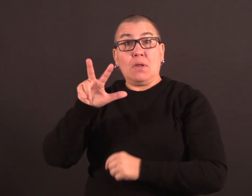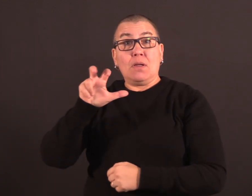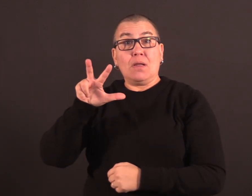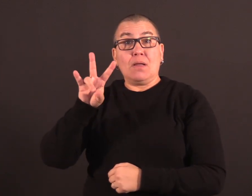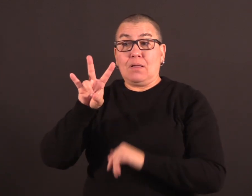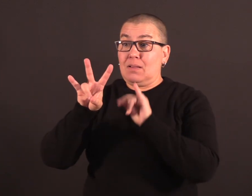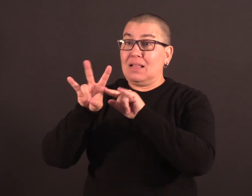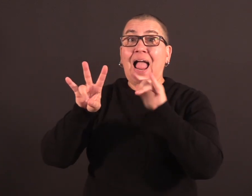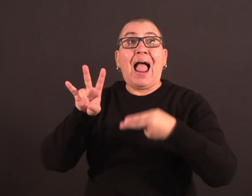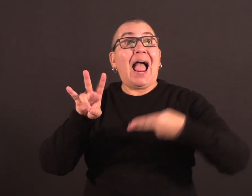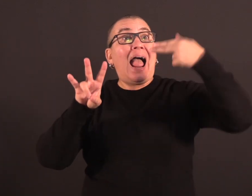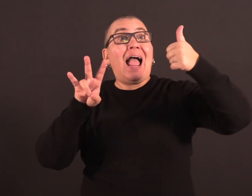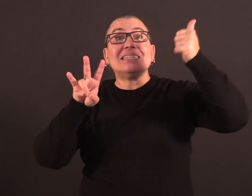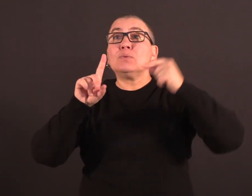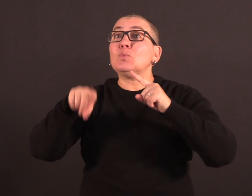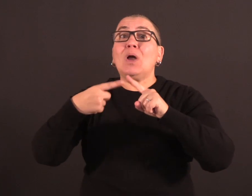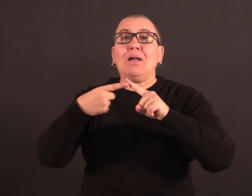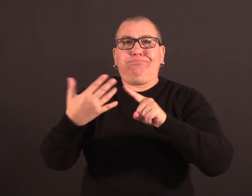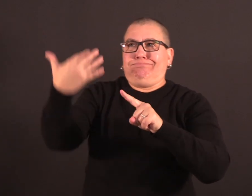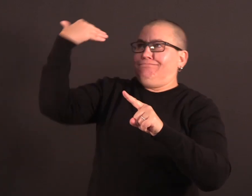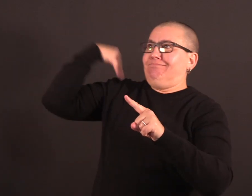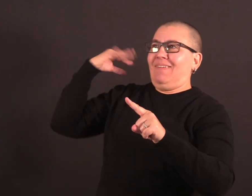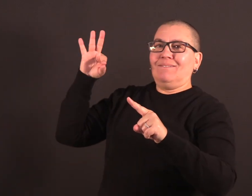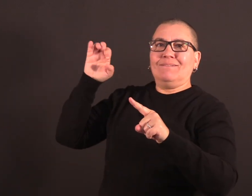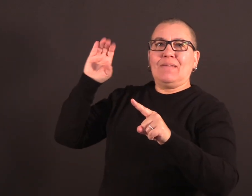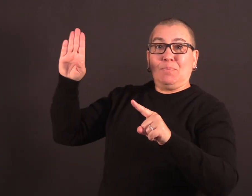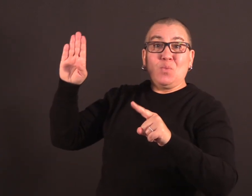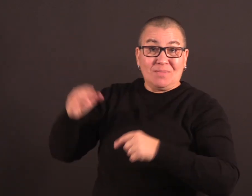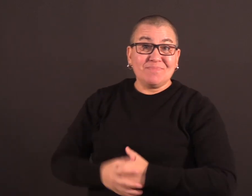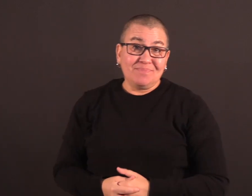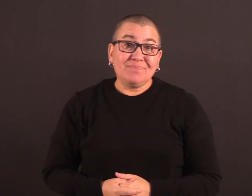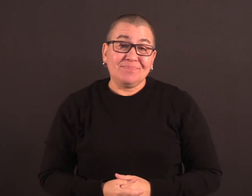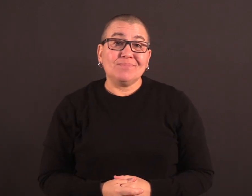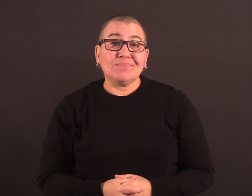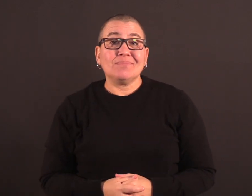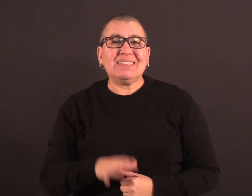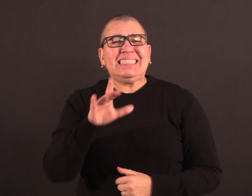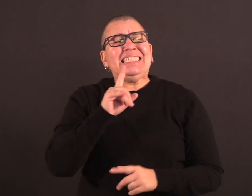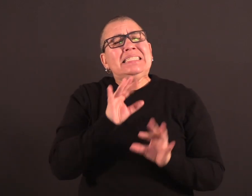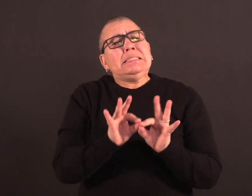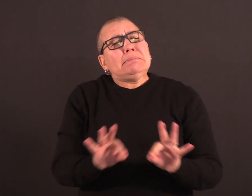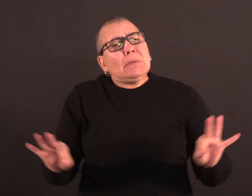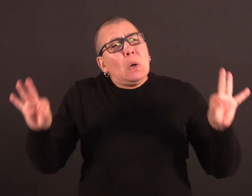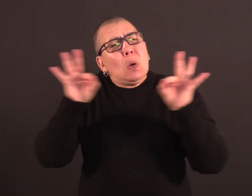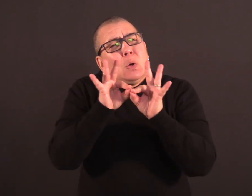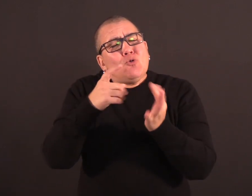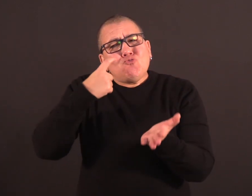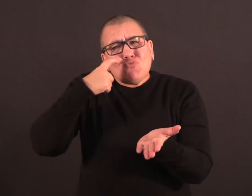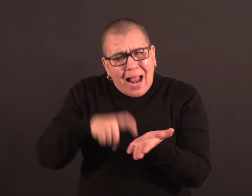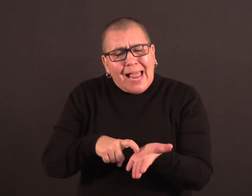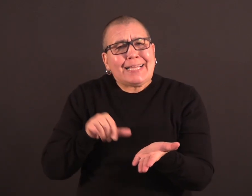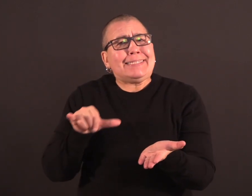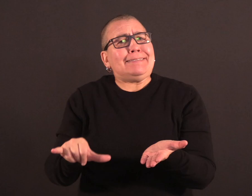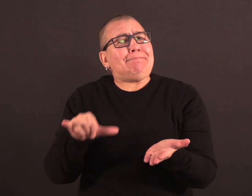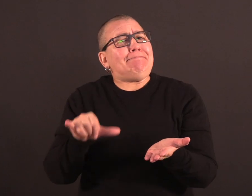hitting older adults particularly hard. While a disproportionately high number